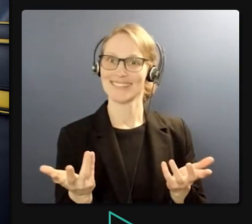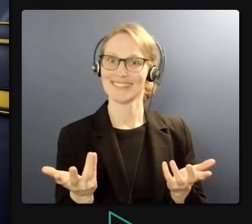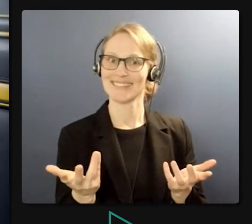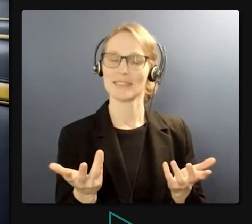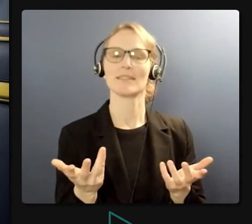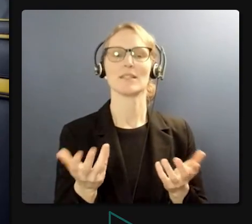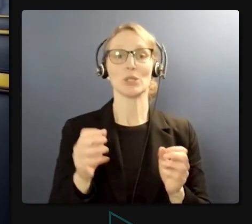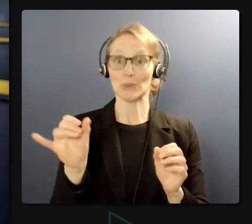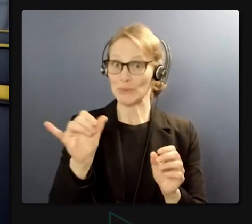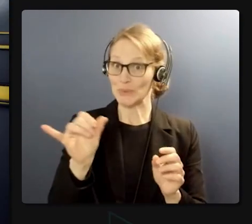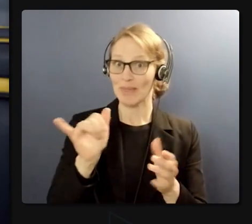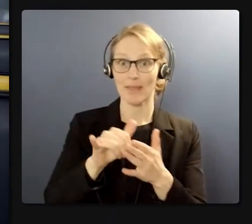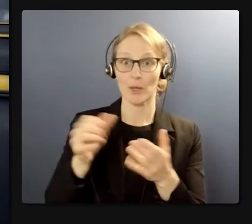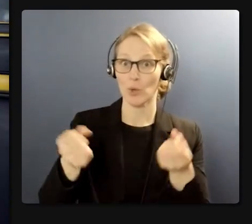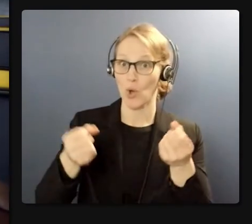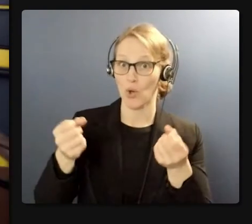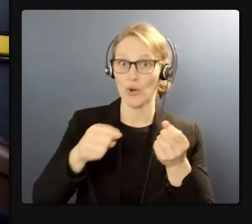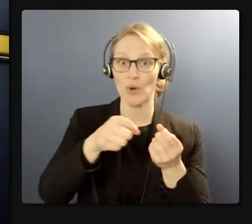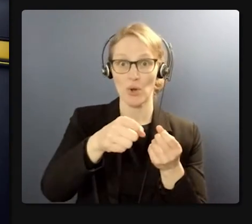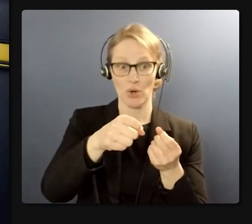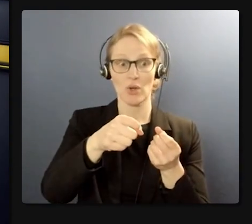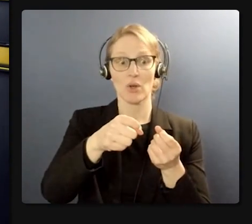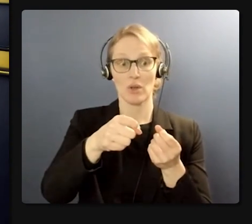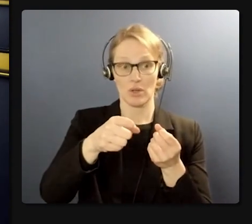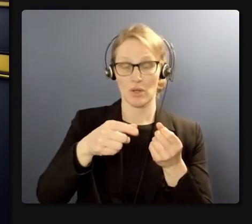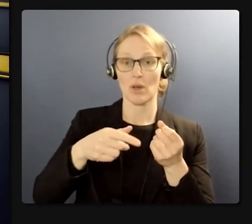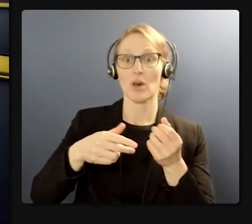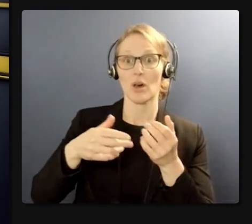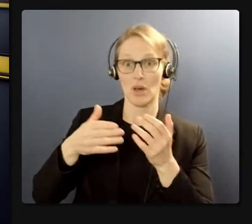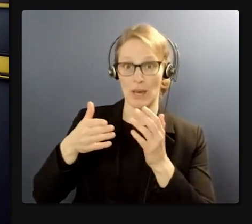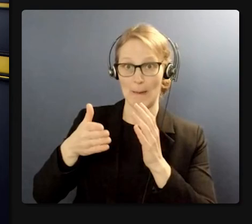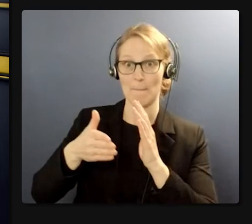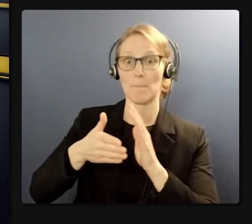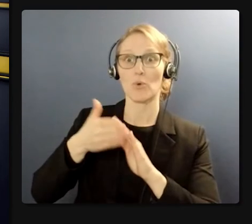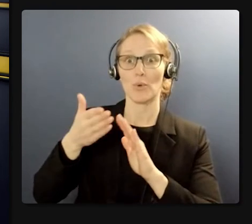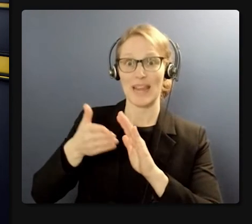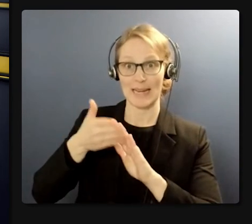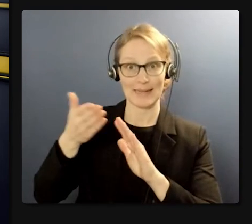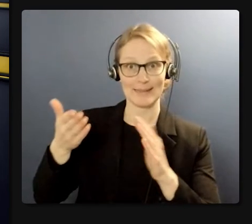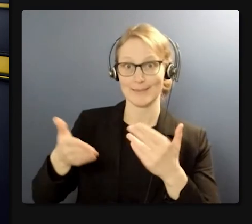and we can also look at this car, like this car is operable.